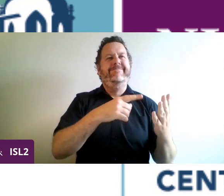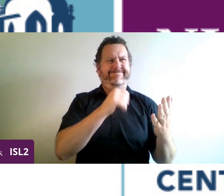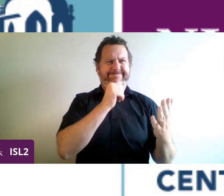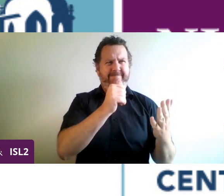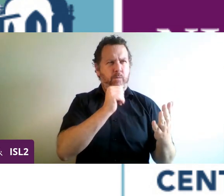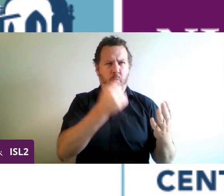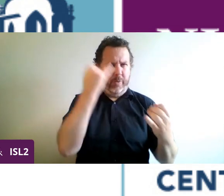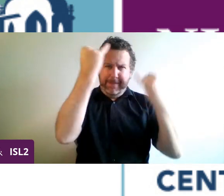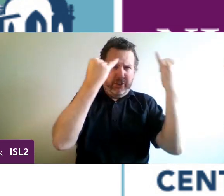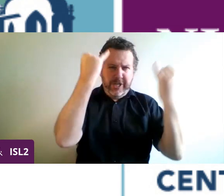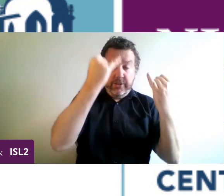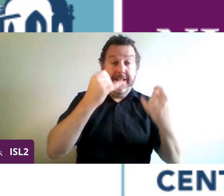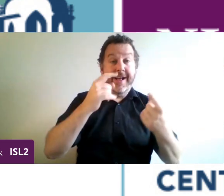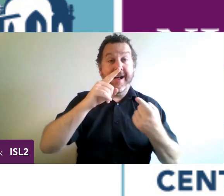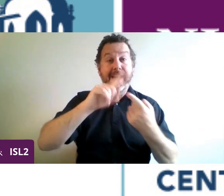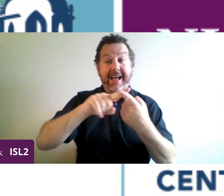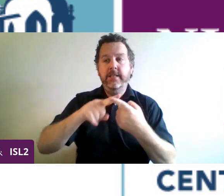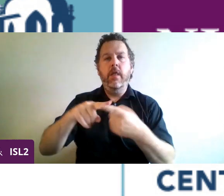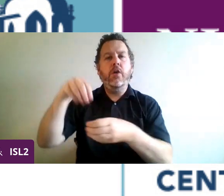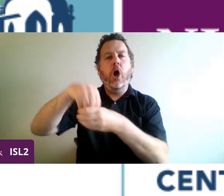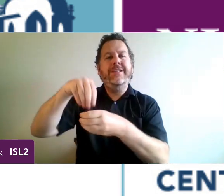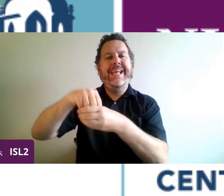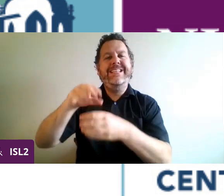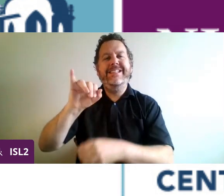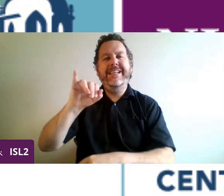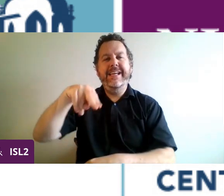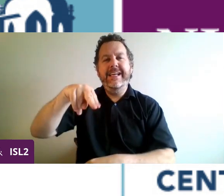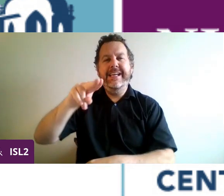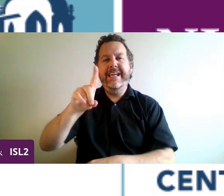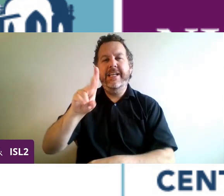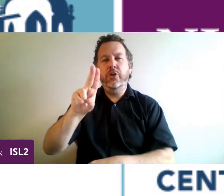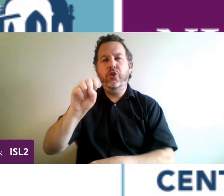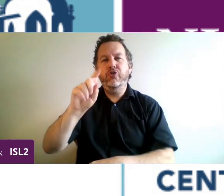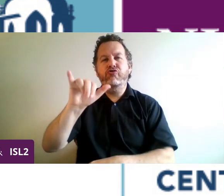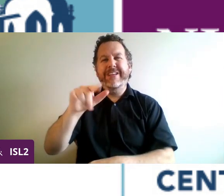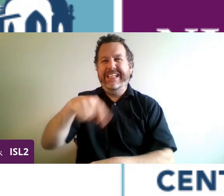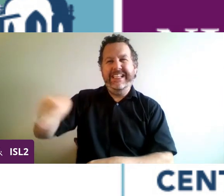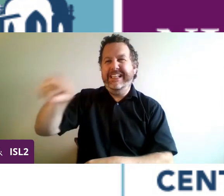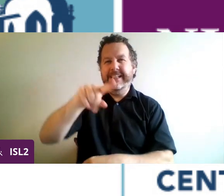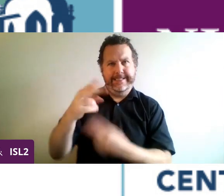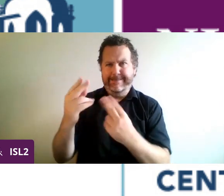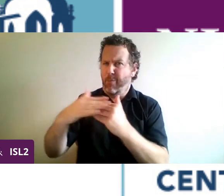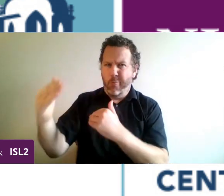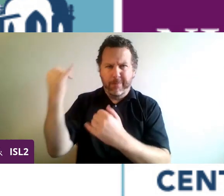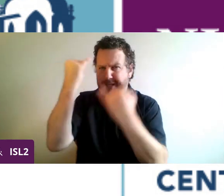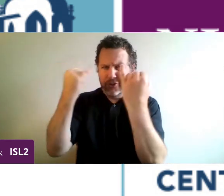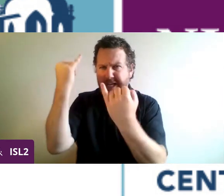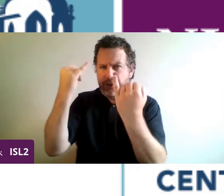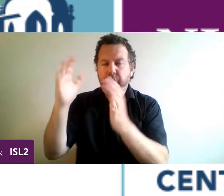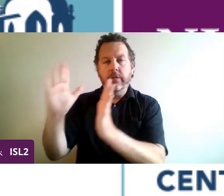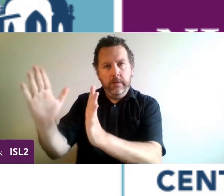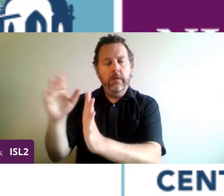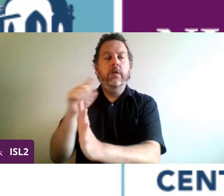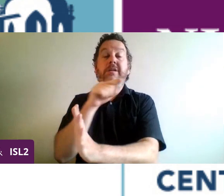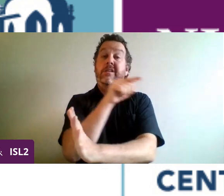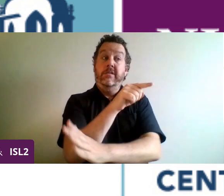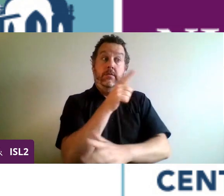content industries. What I mean by a lack of imagination on the side of policymakers is a commitment to